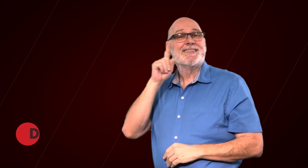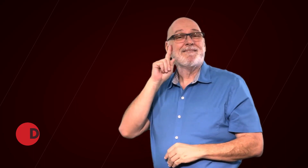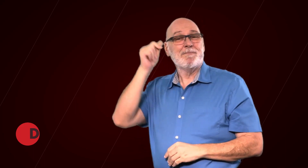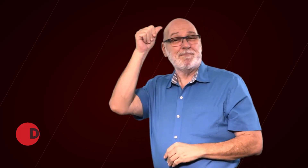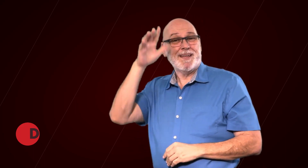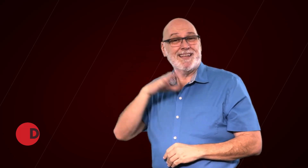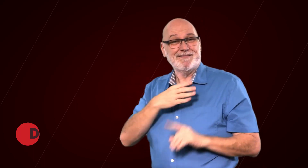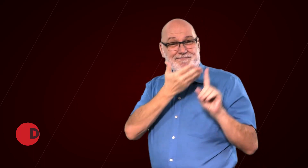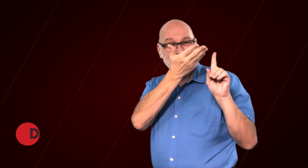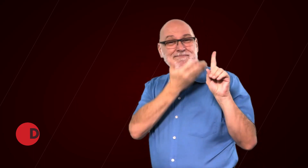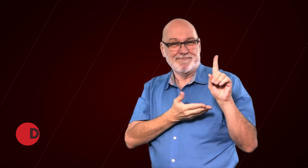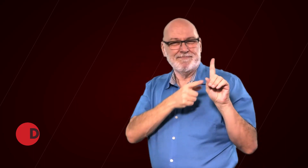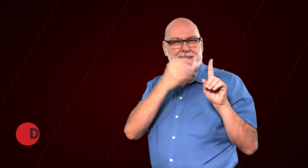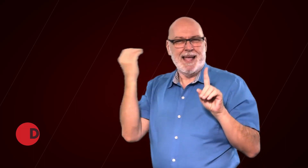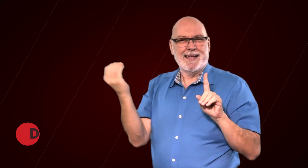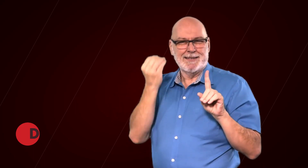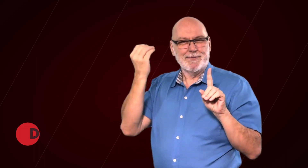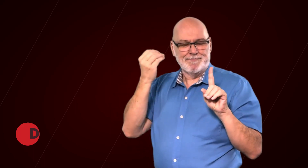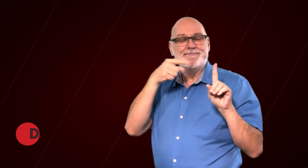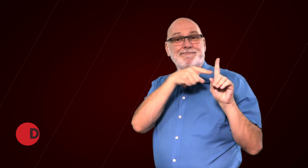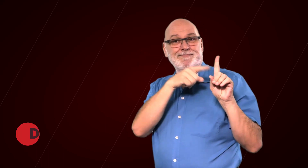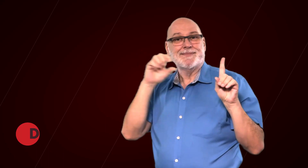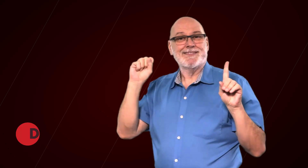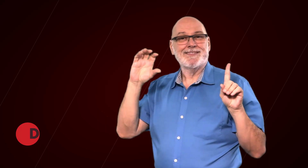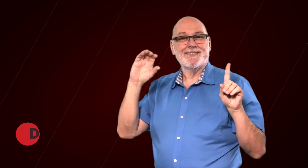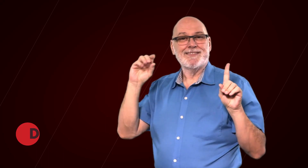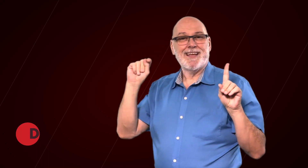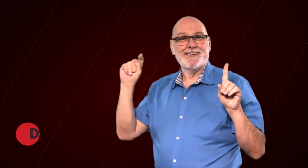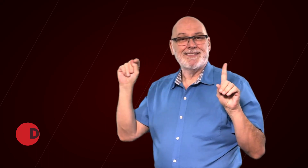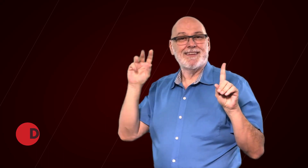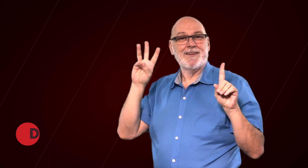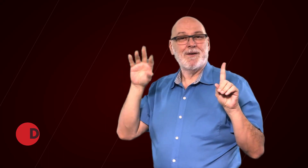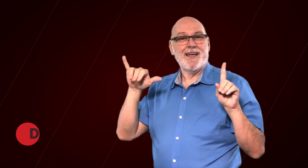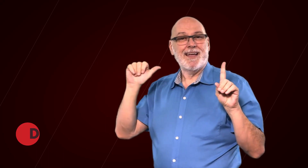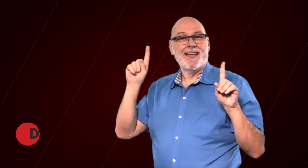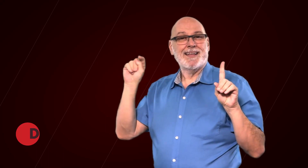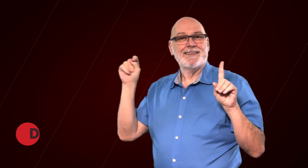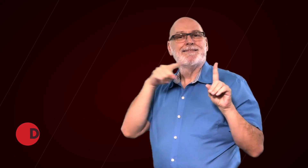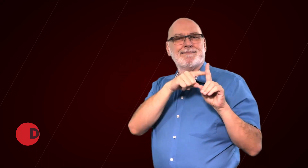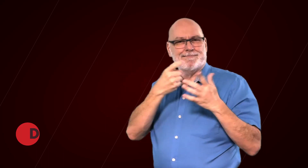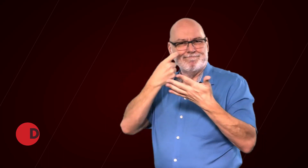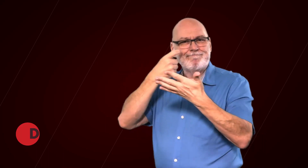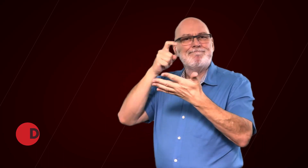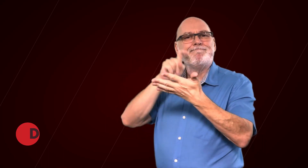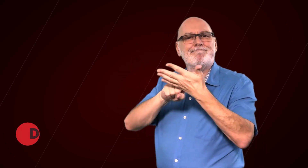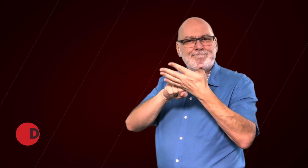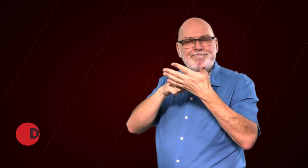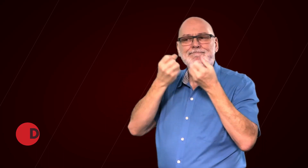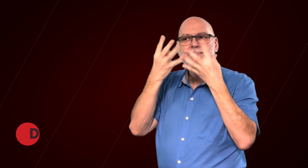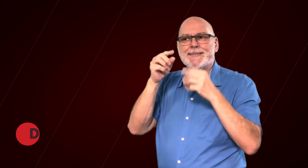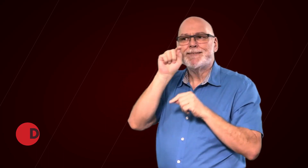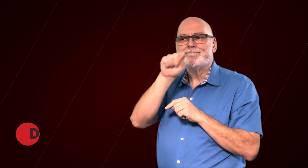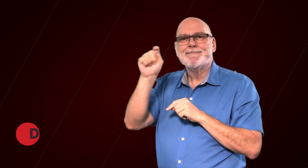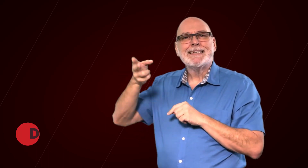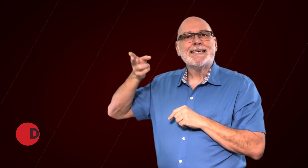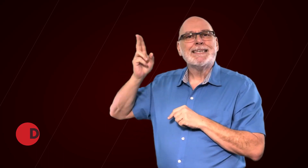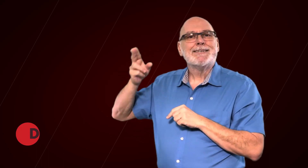A Deaf man in Ontario, Scott Wyatt noticed that there weren’t many